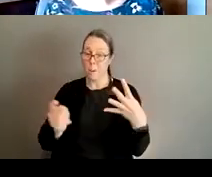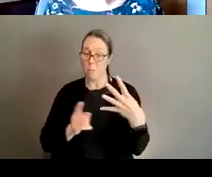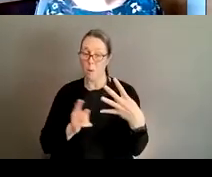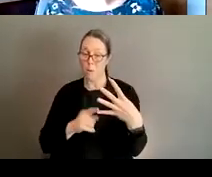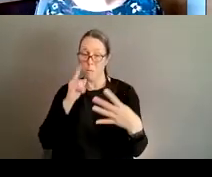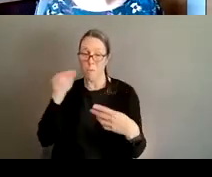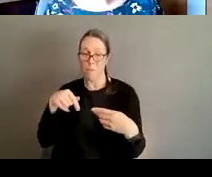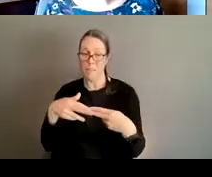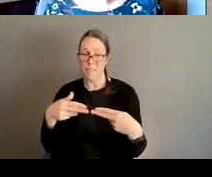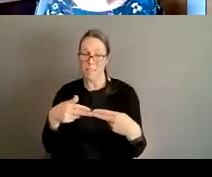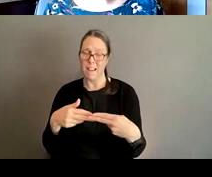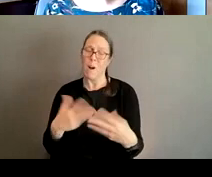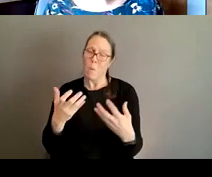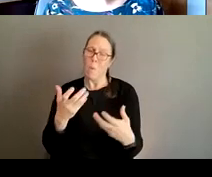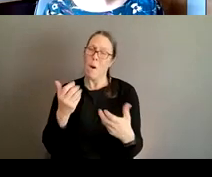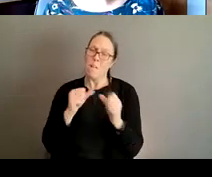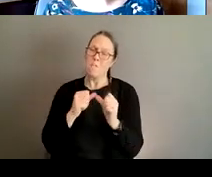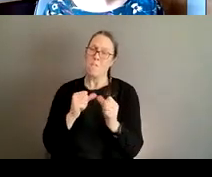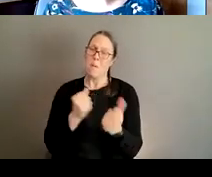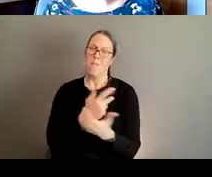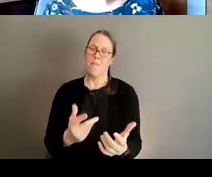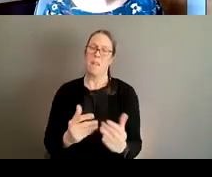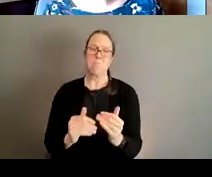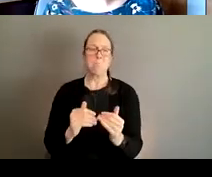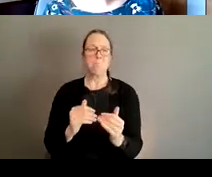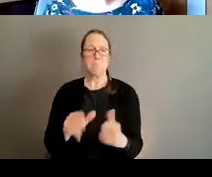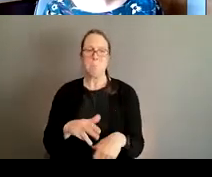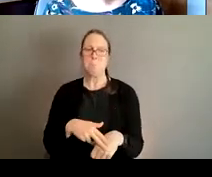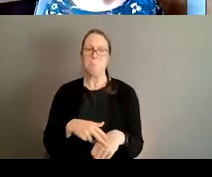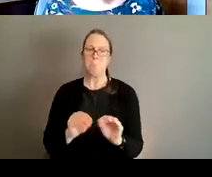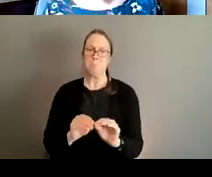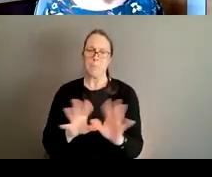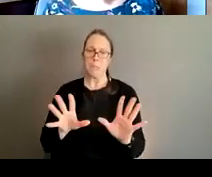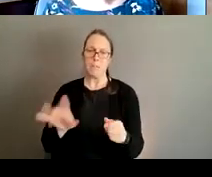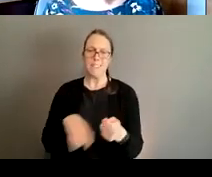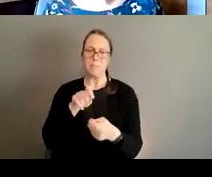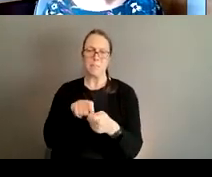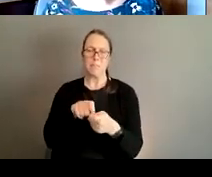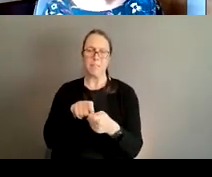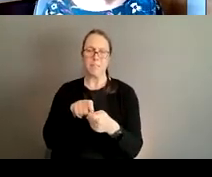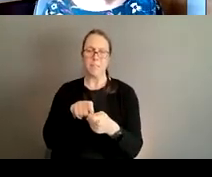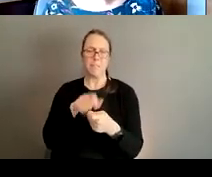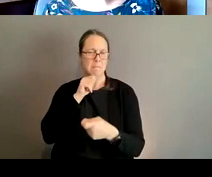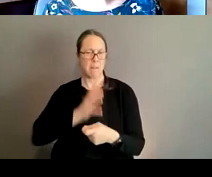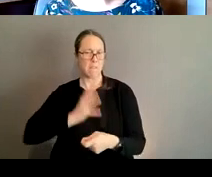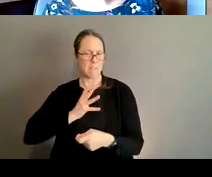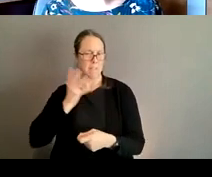Keep things plain, clear and specific. When you are asked to describe your session in